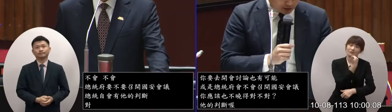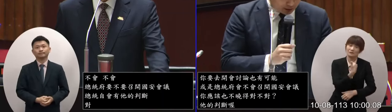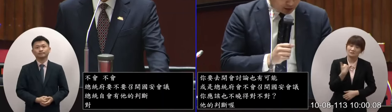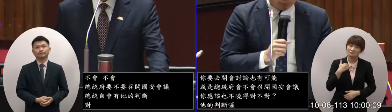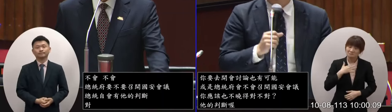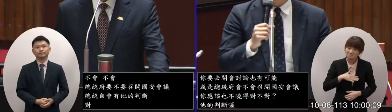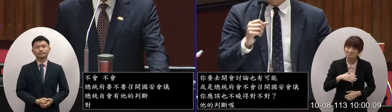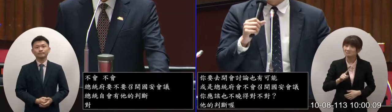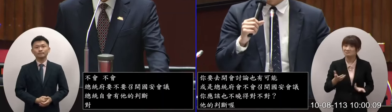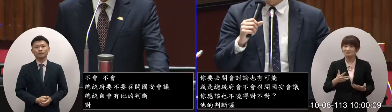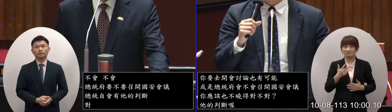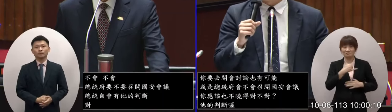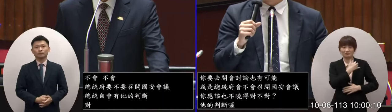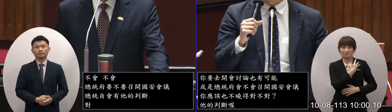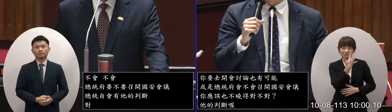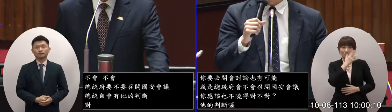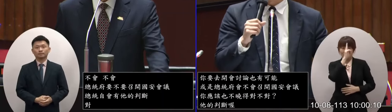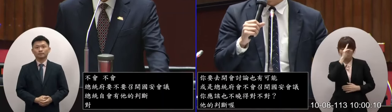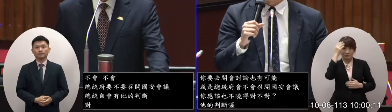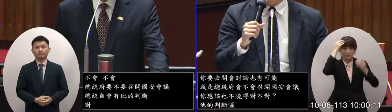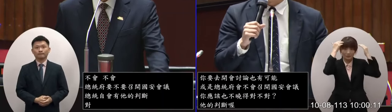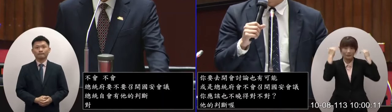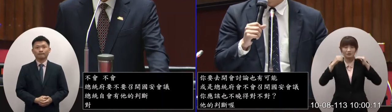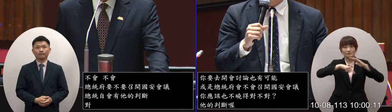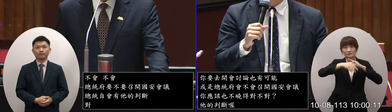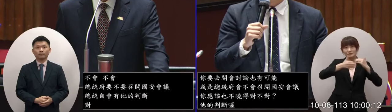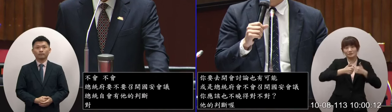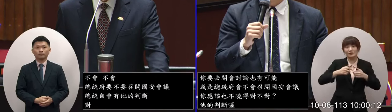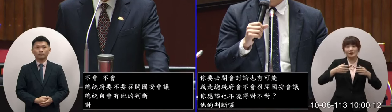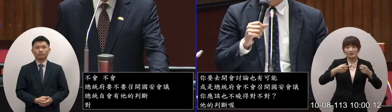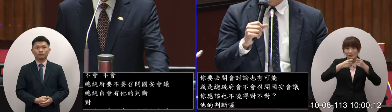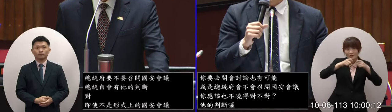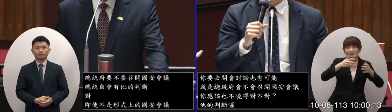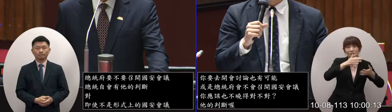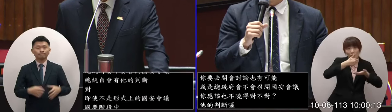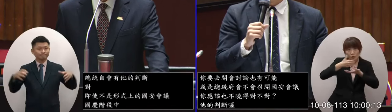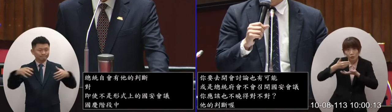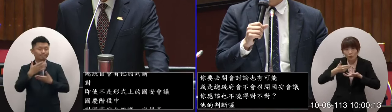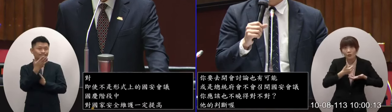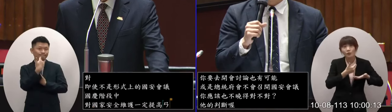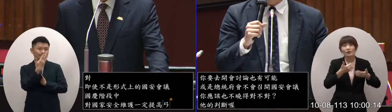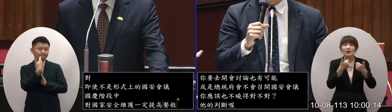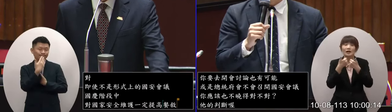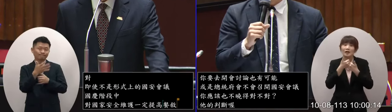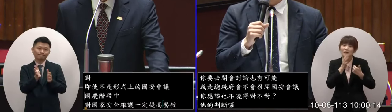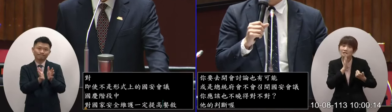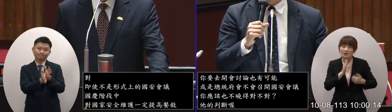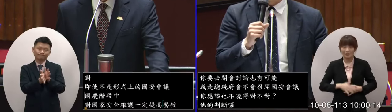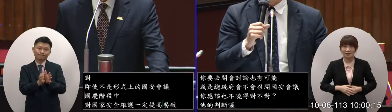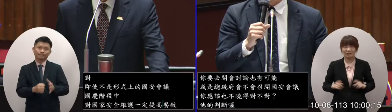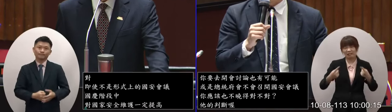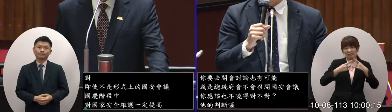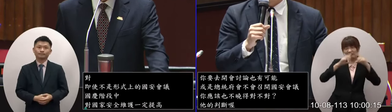because you are going to have a reconciliation dinner with Dean Han at noon on Friday, right? So the words "reconciliation dinner" are not your words.